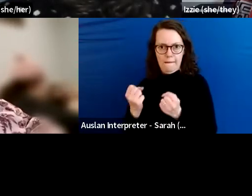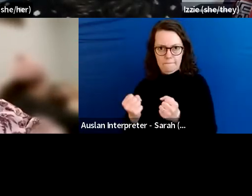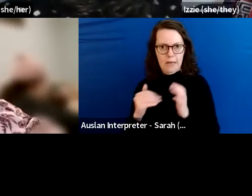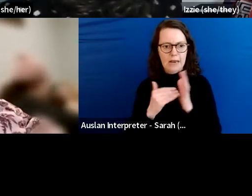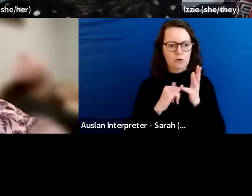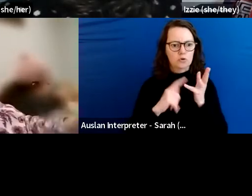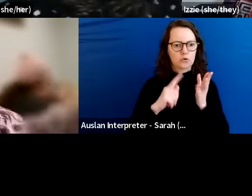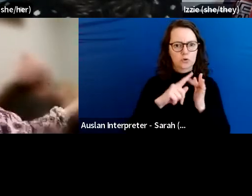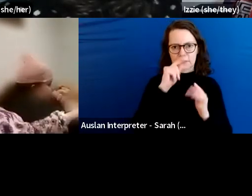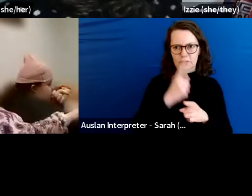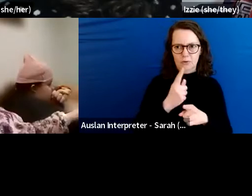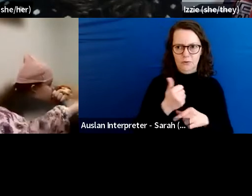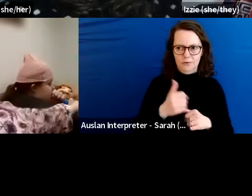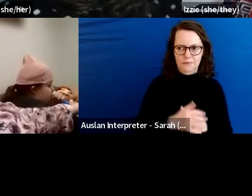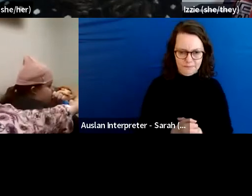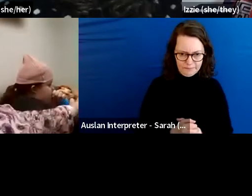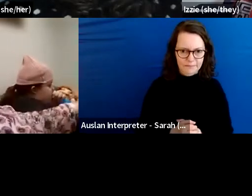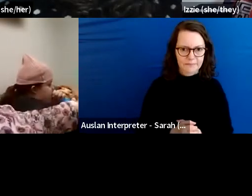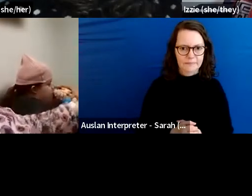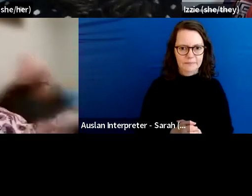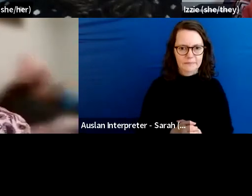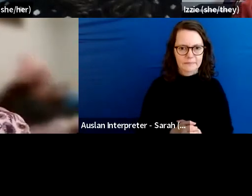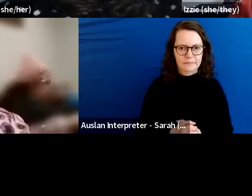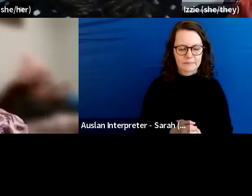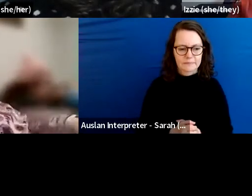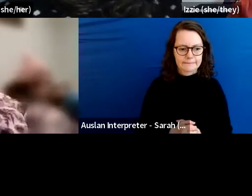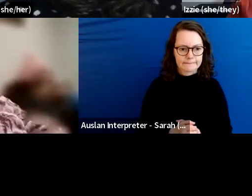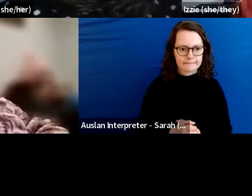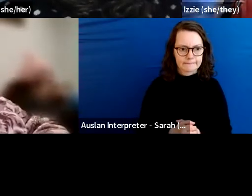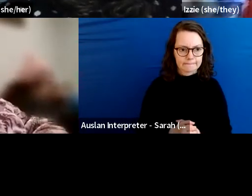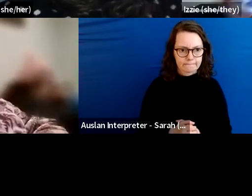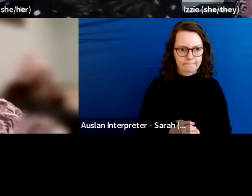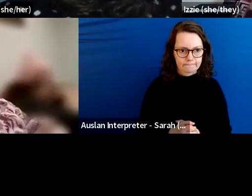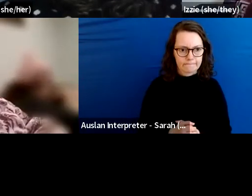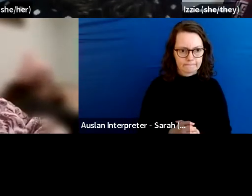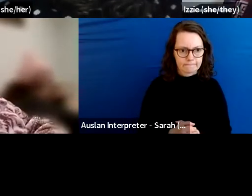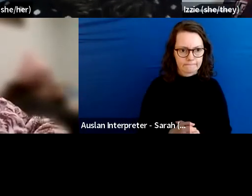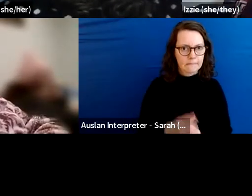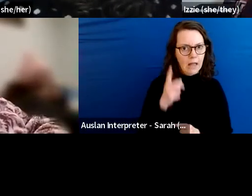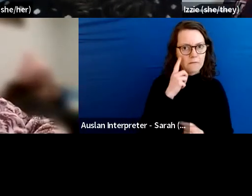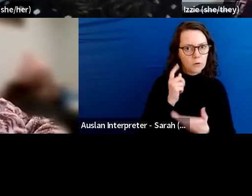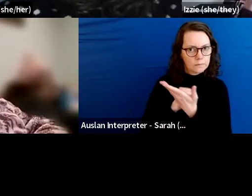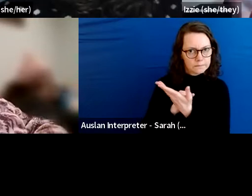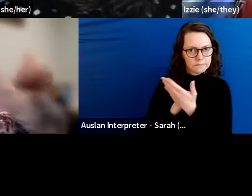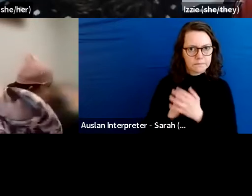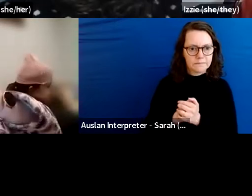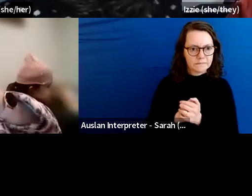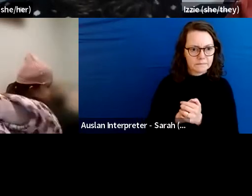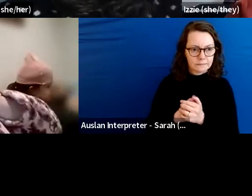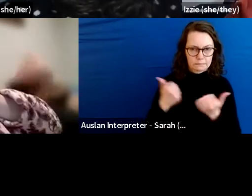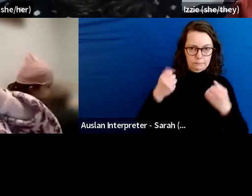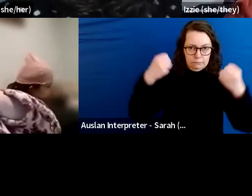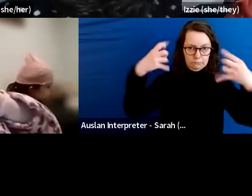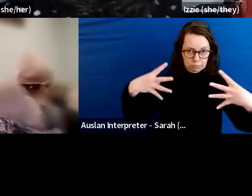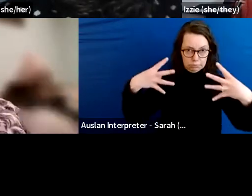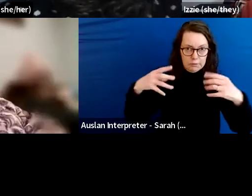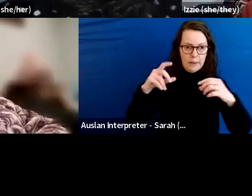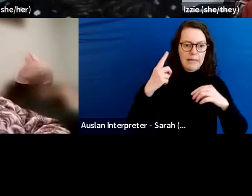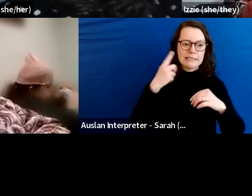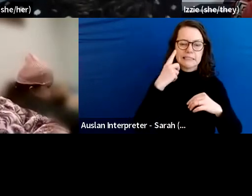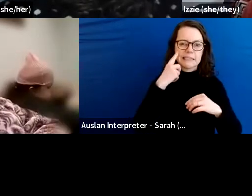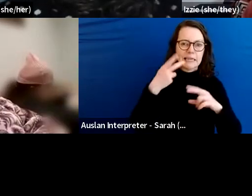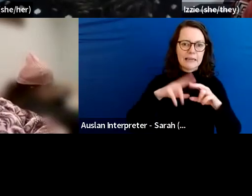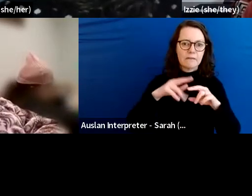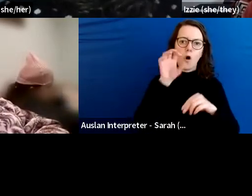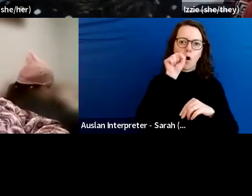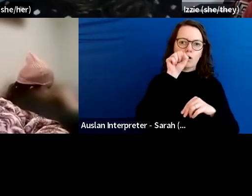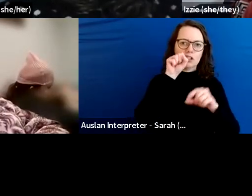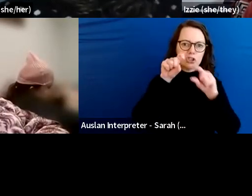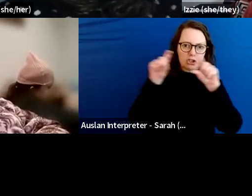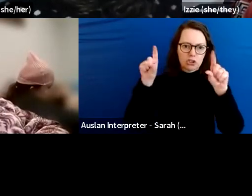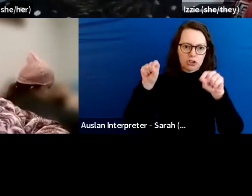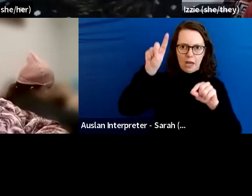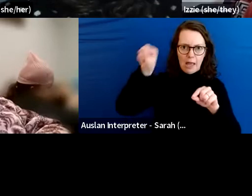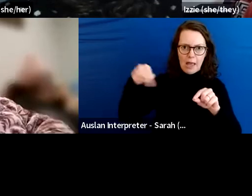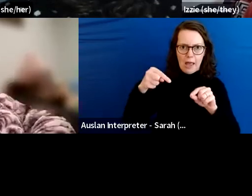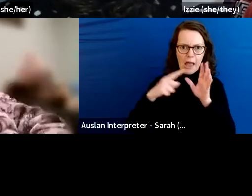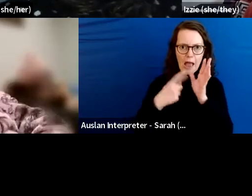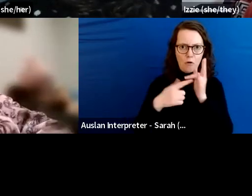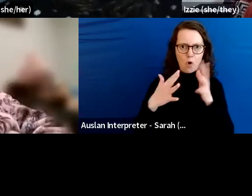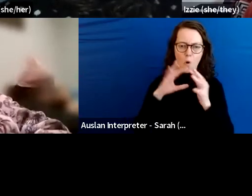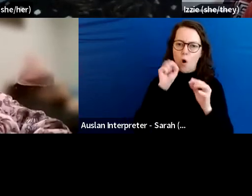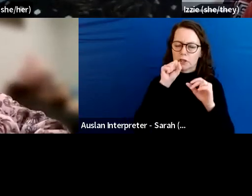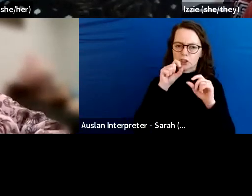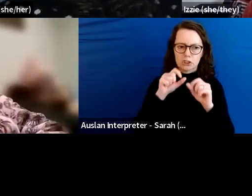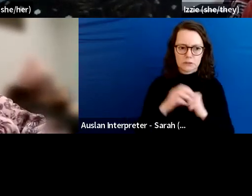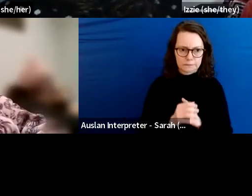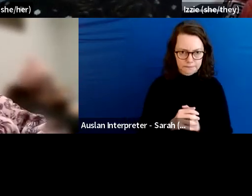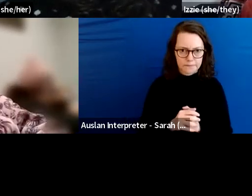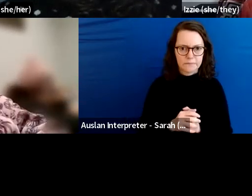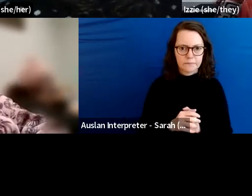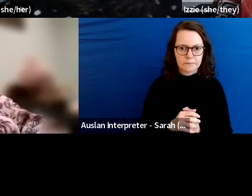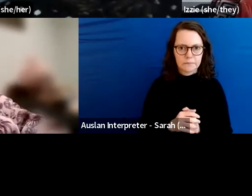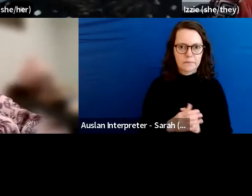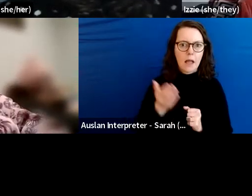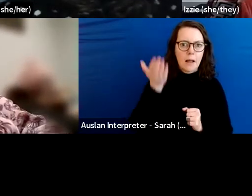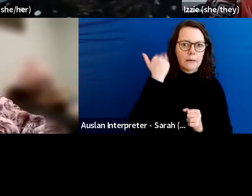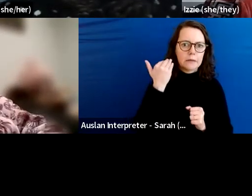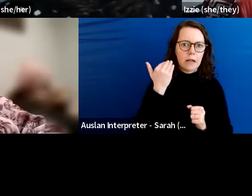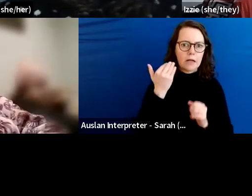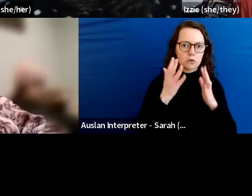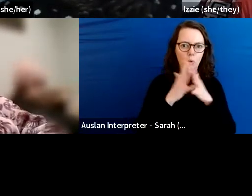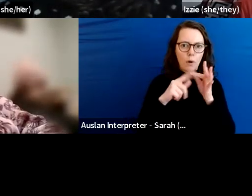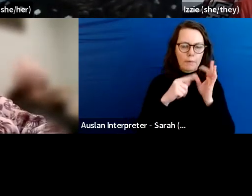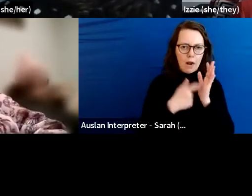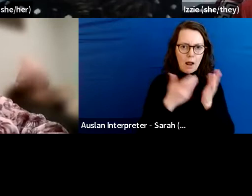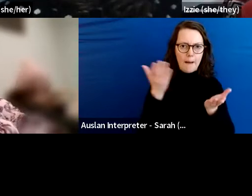I'll pass over to sue MCC speaking, so the slide that you can see here that's quite busy but I wanted to get you to focus if that's all right on the orange arrow, what we're pointing to the same webinar three we talked as he said we talked about balancing